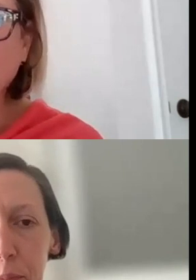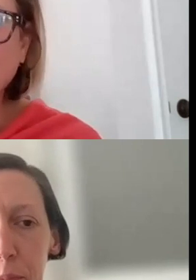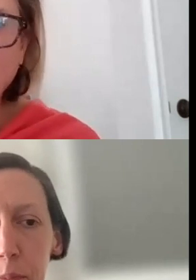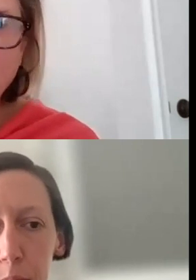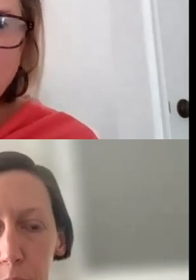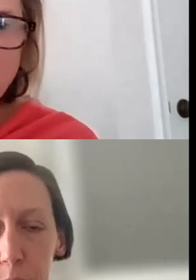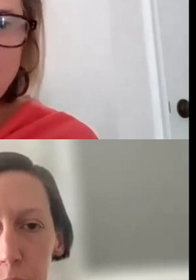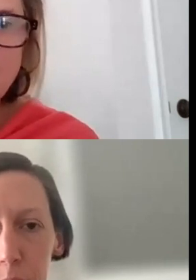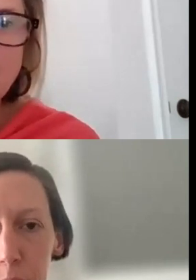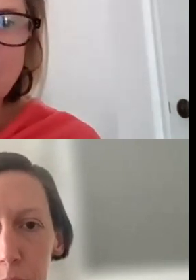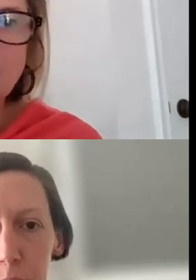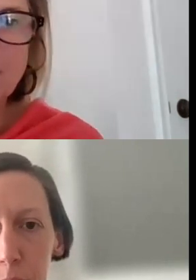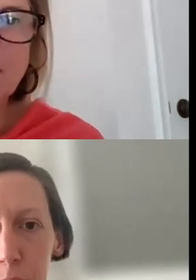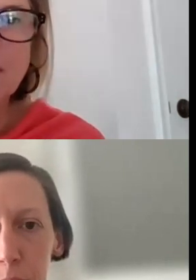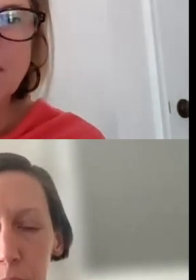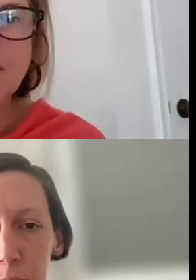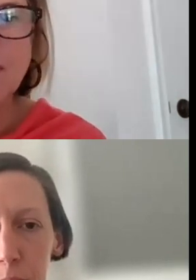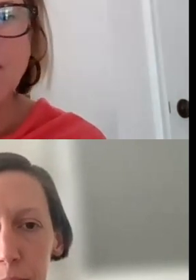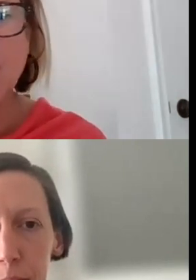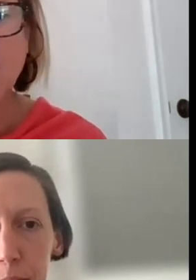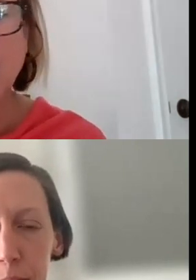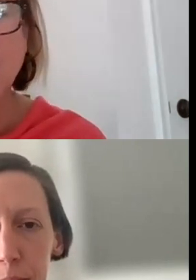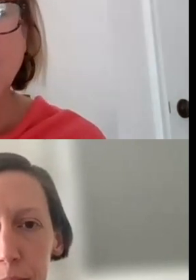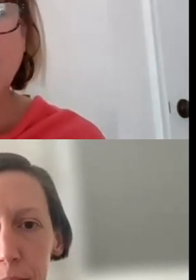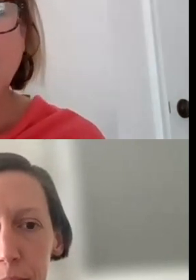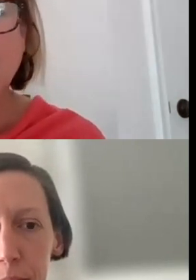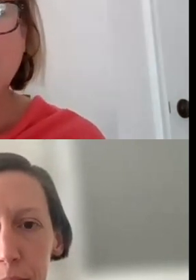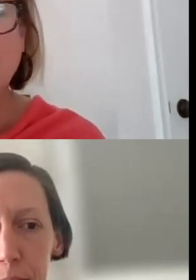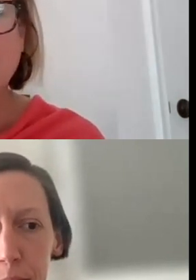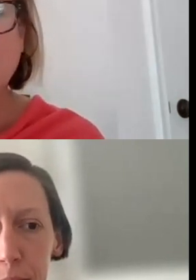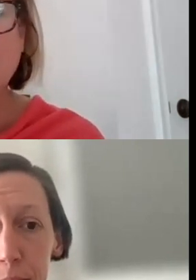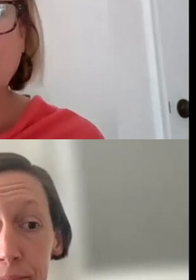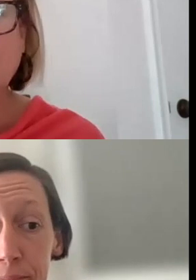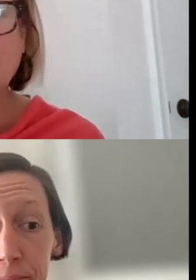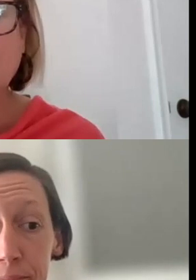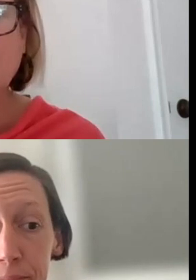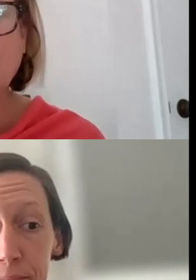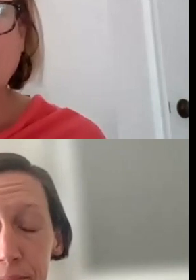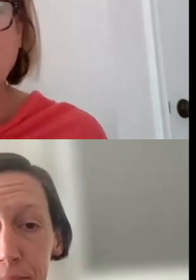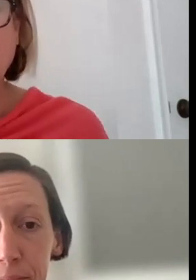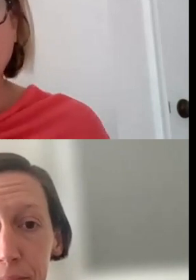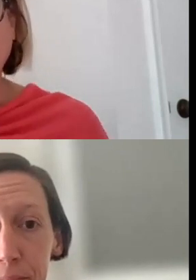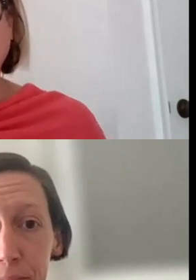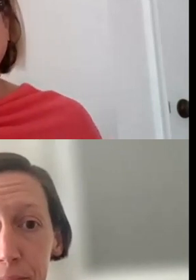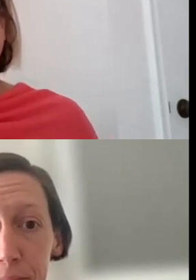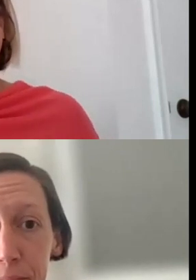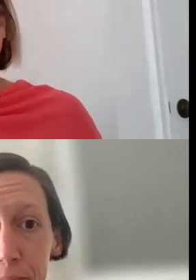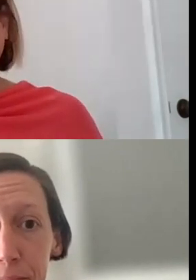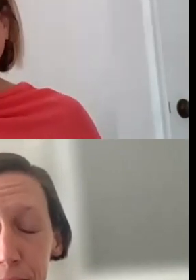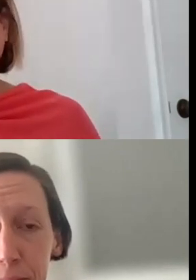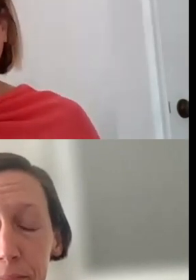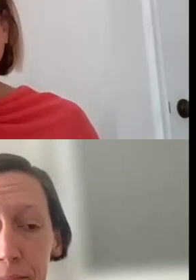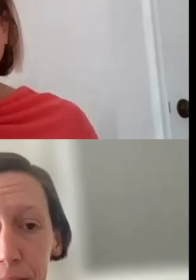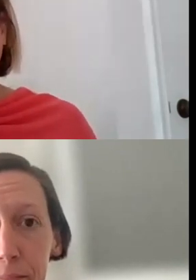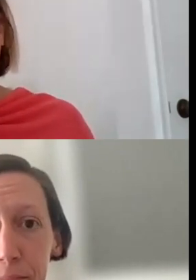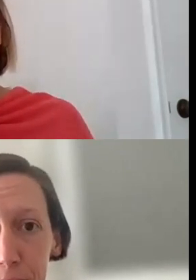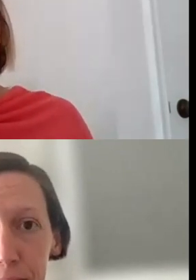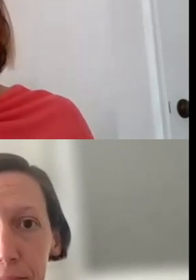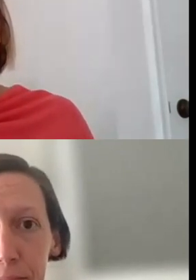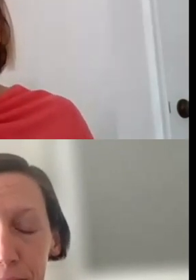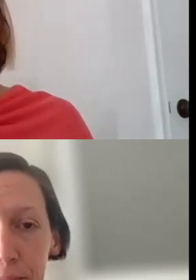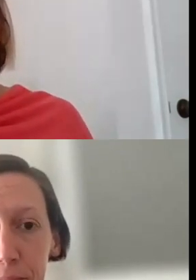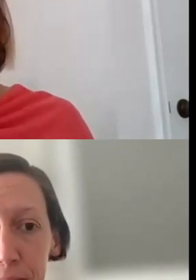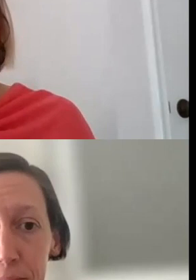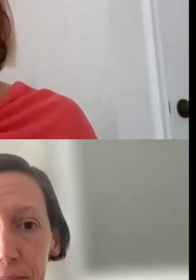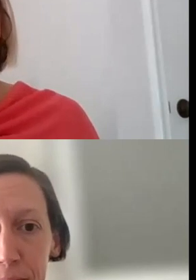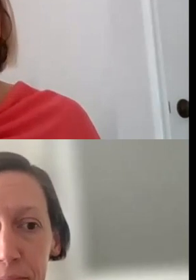ALONG THOSE LINES, WE HAVE A QUESTION: WHAT IF THE ORGANIZATION USES A 501C3 ARTS AGENCY